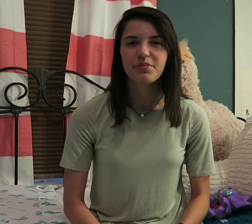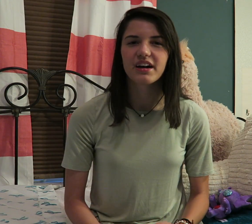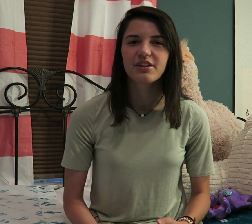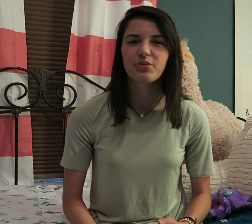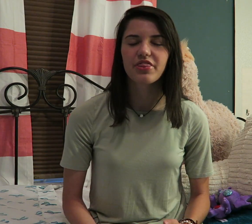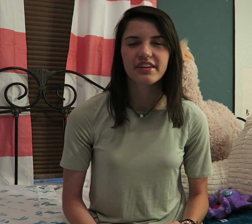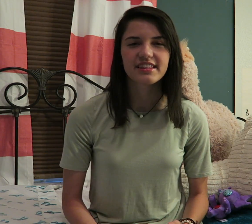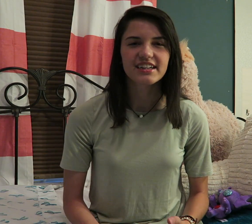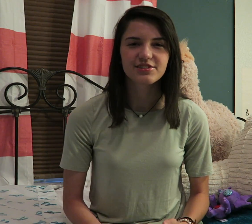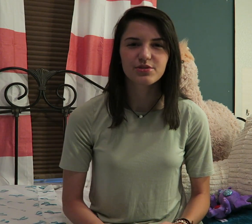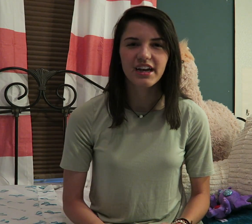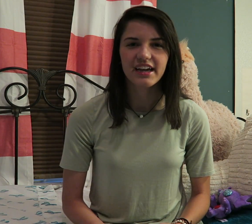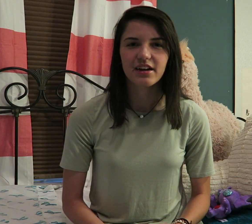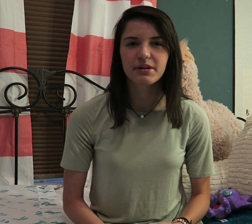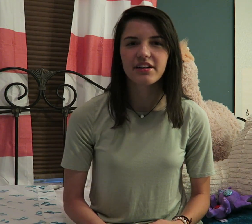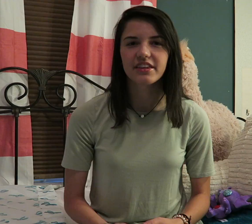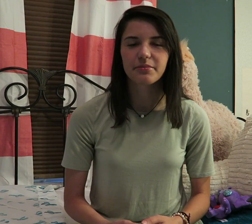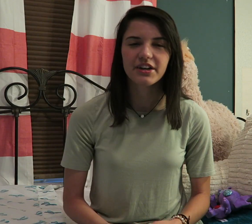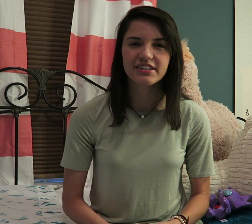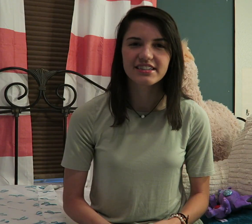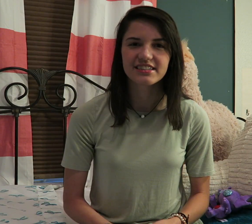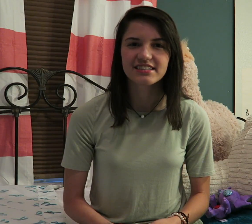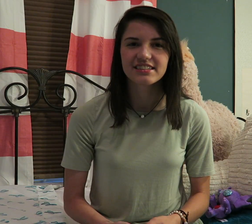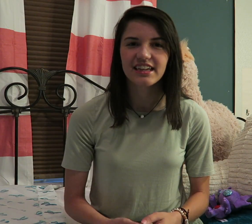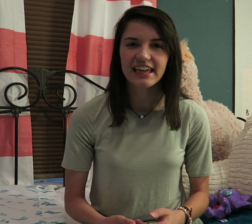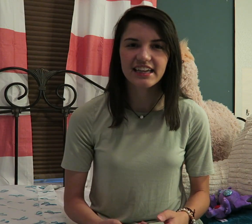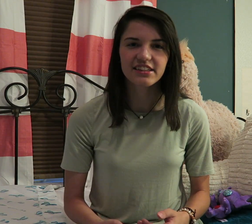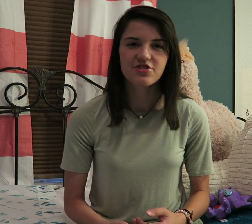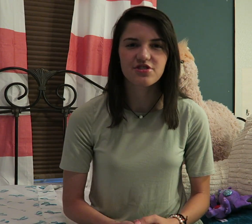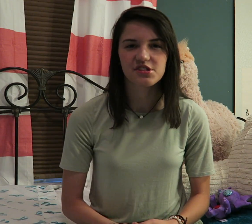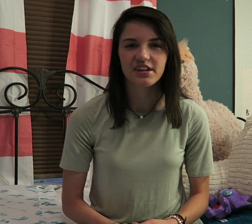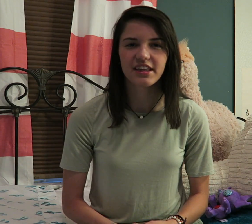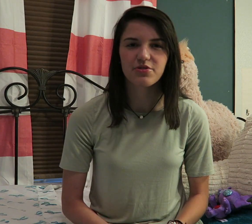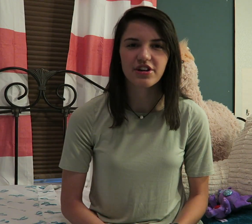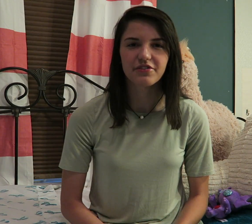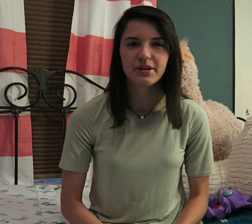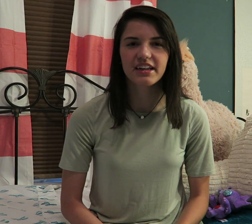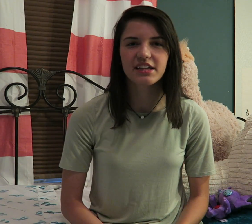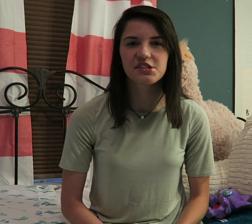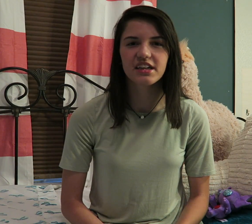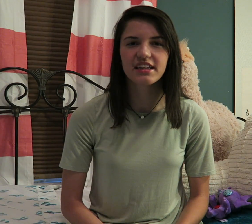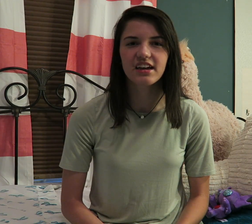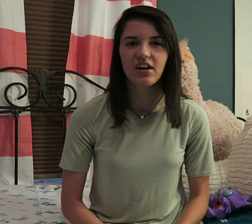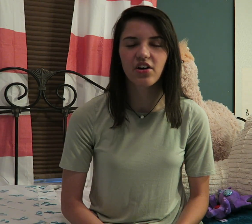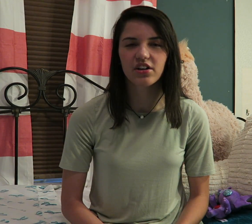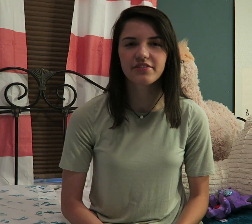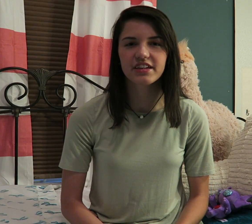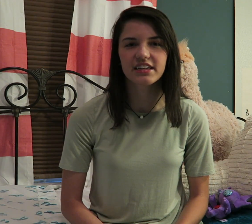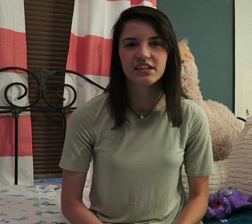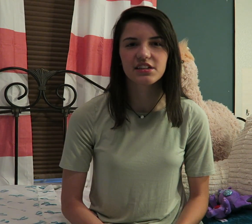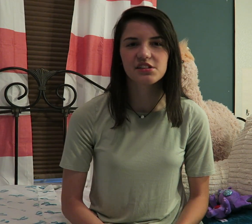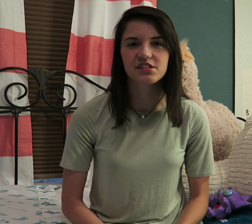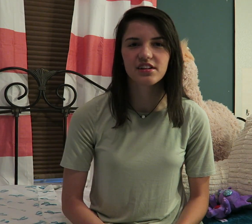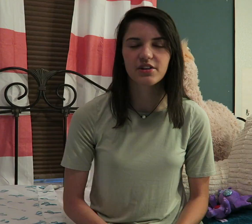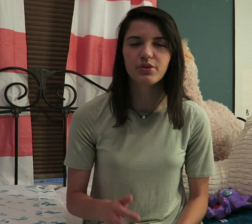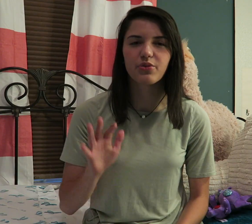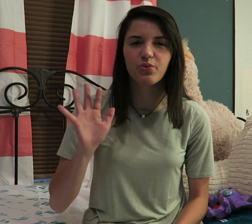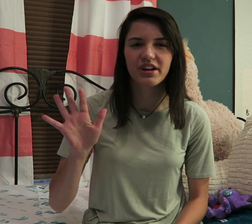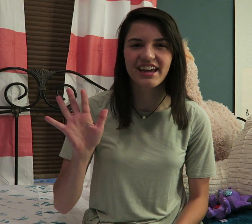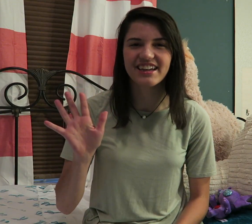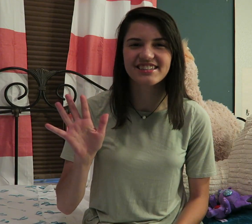But one thing that I do like about the American English Sign Language alphabet is that all of it is done with one hand.